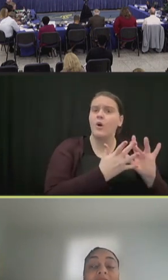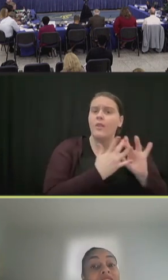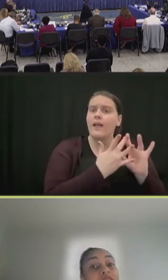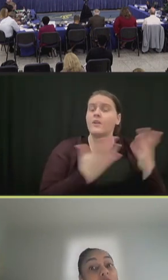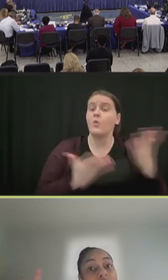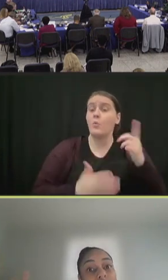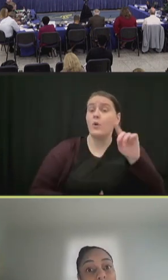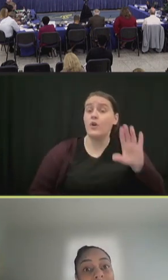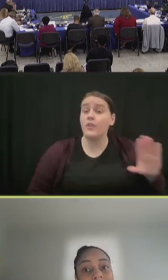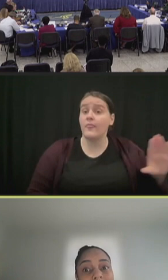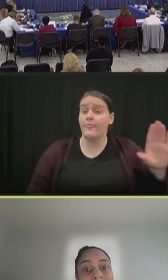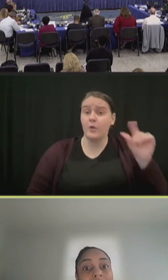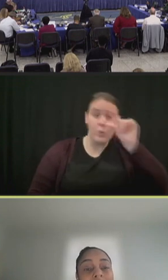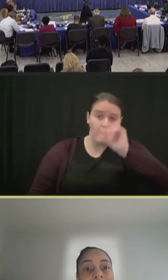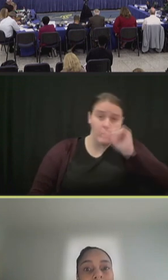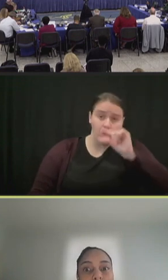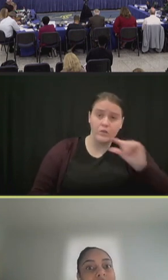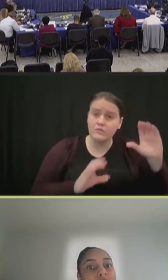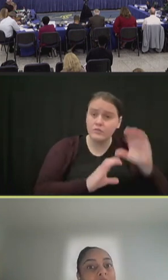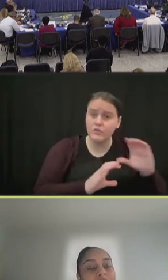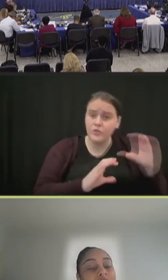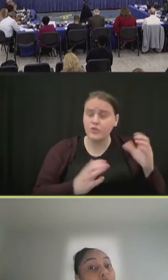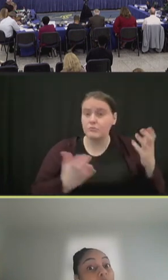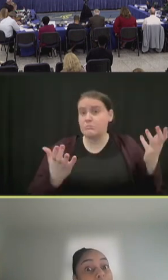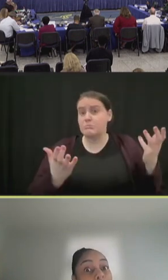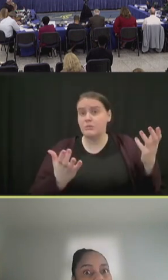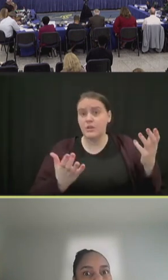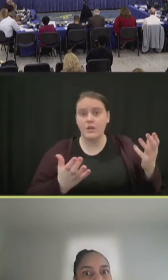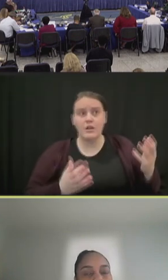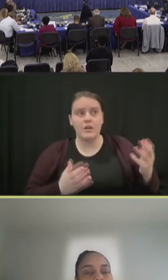right? And then also correcting and responding to our website, right?